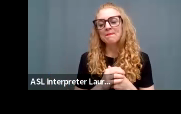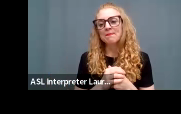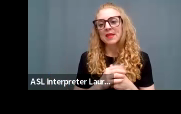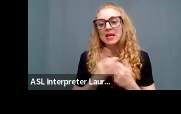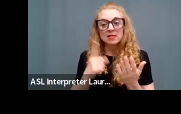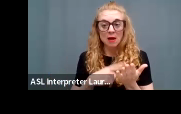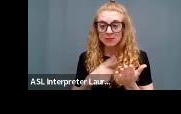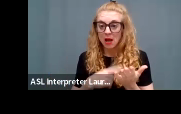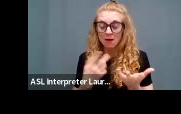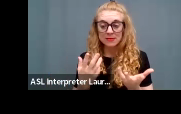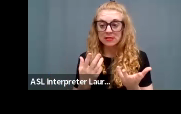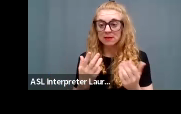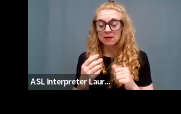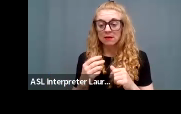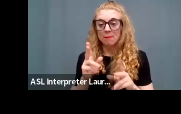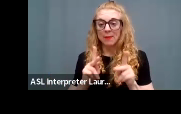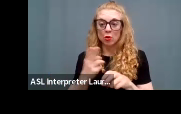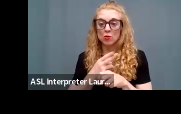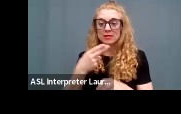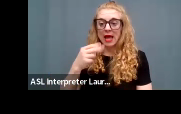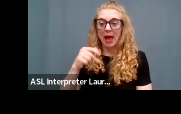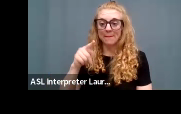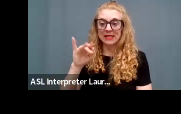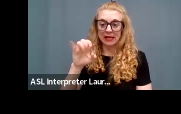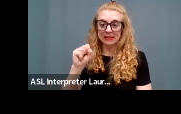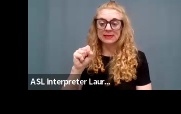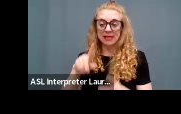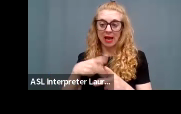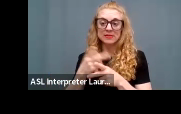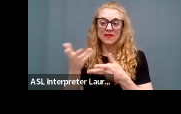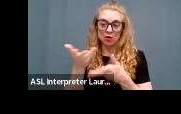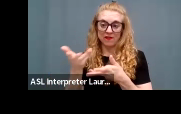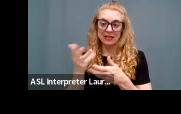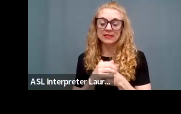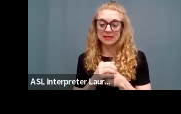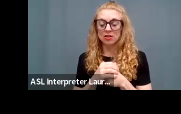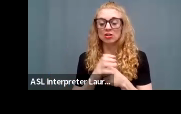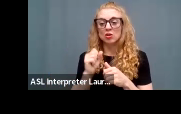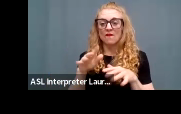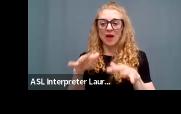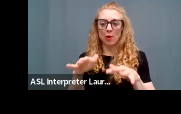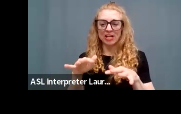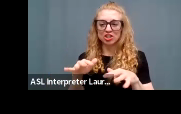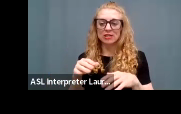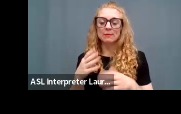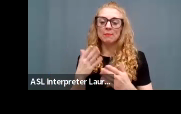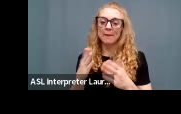even folks that use haptic type of of interface so there's vibrations maybe on the desk that